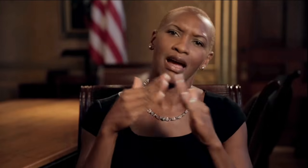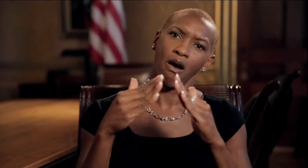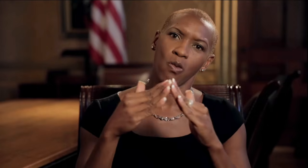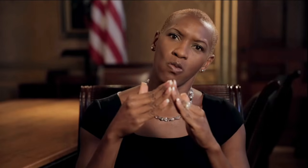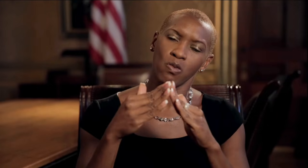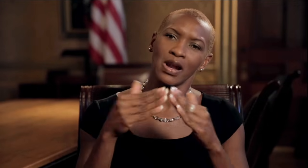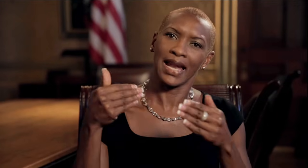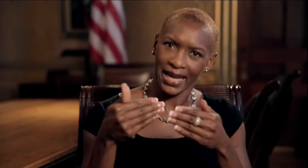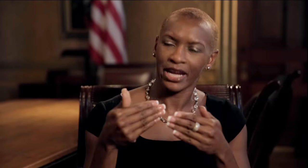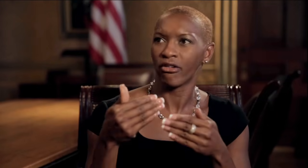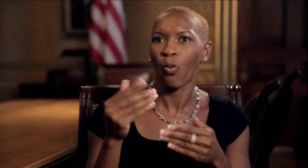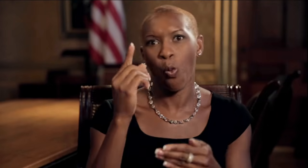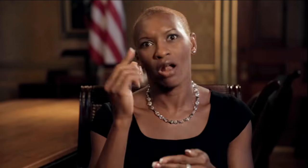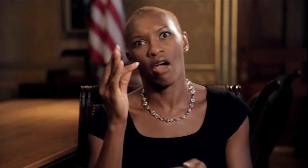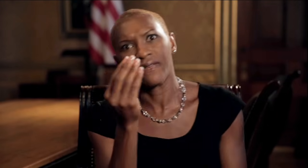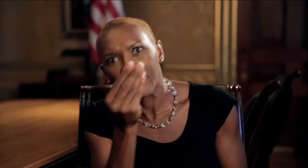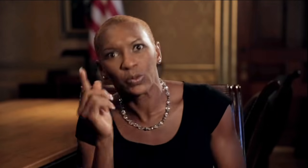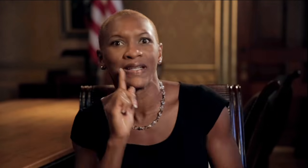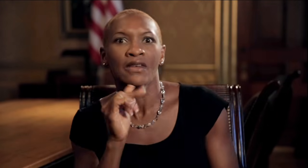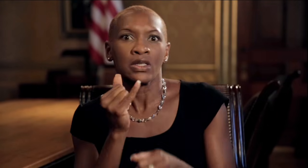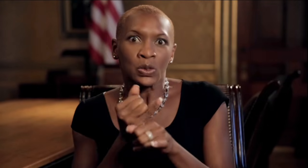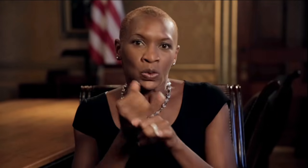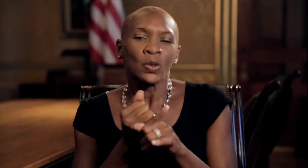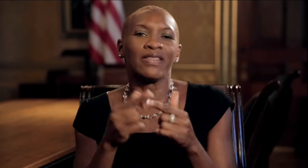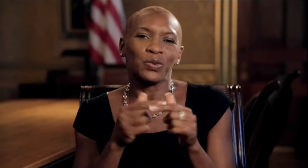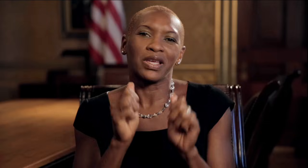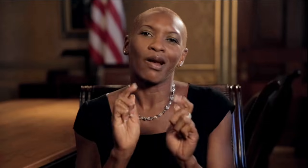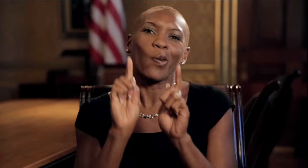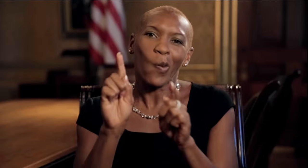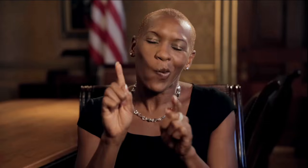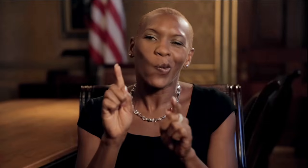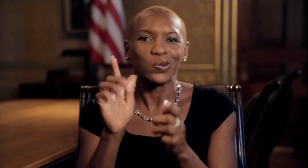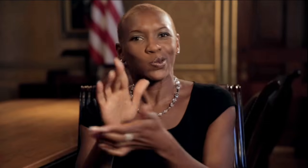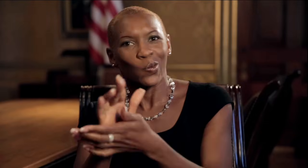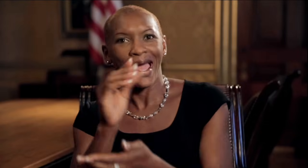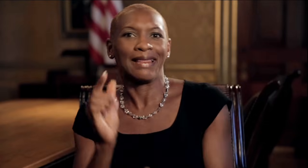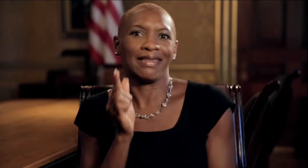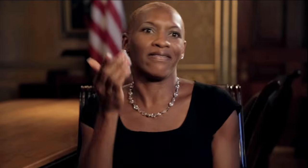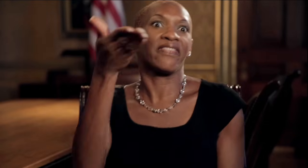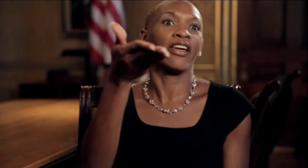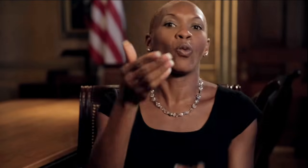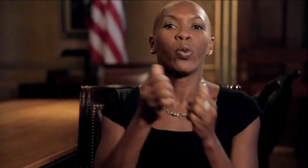near town, near one of the few deaf schools. Then they could live there, with